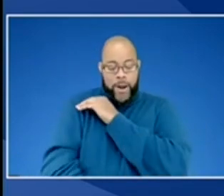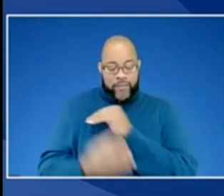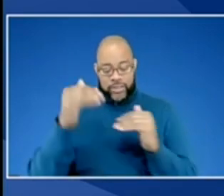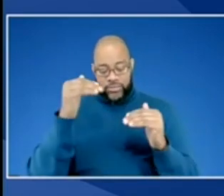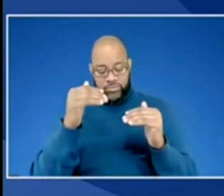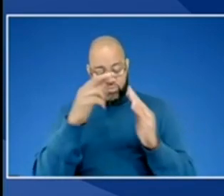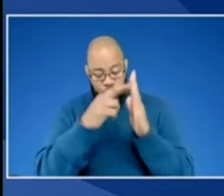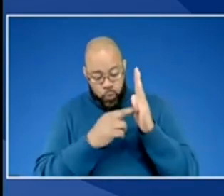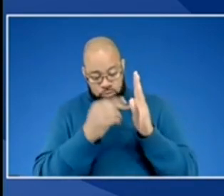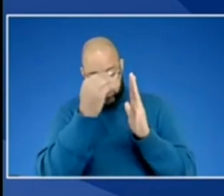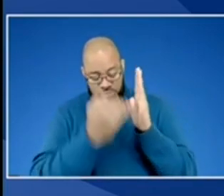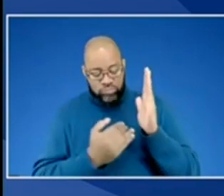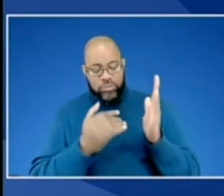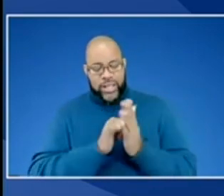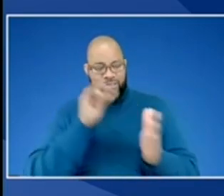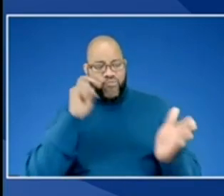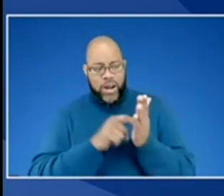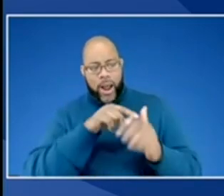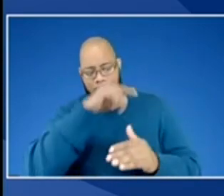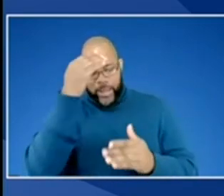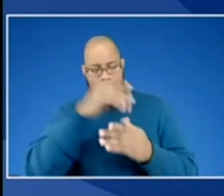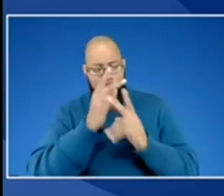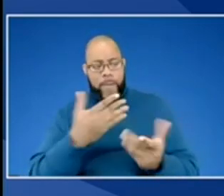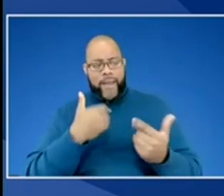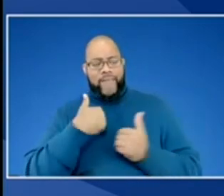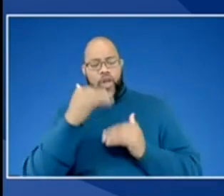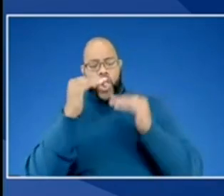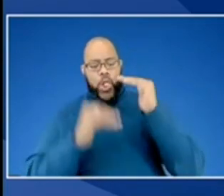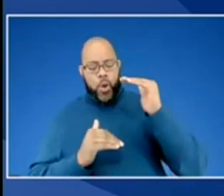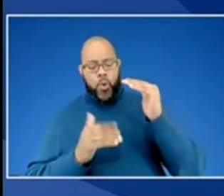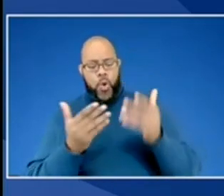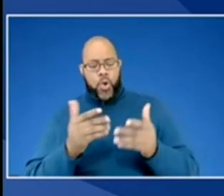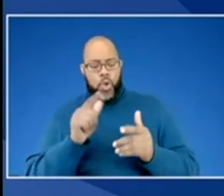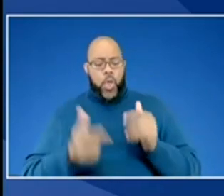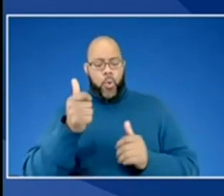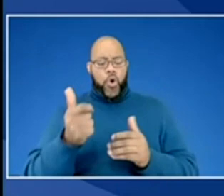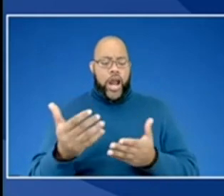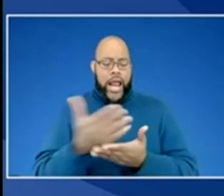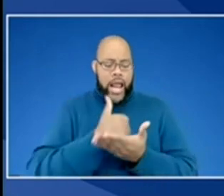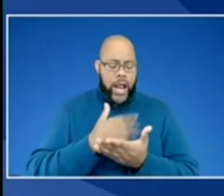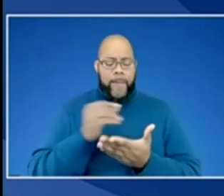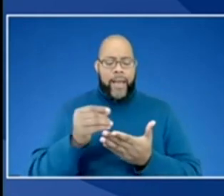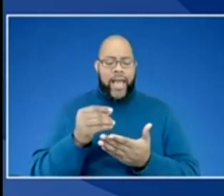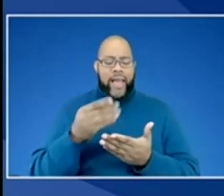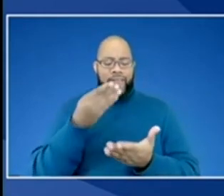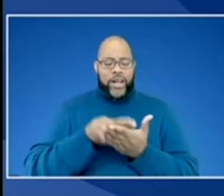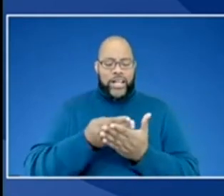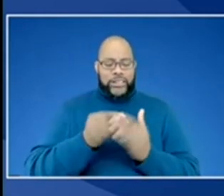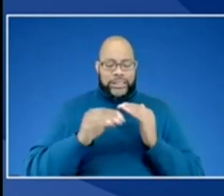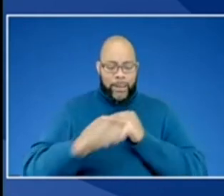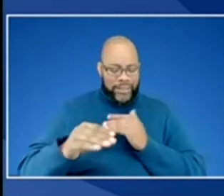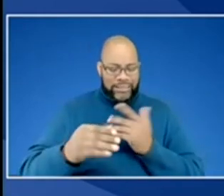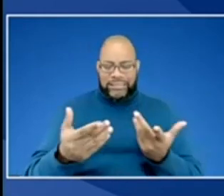yet to recognize that Black borrowers may have a lower income and less financial stability, which can result in the difficulty of meeting basic living